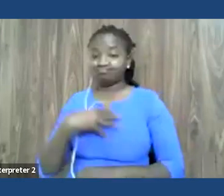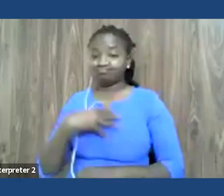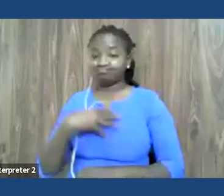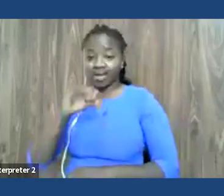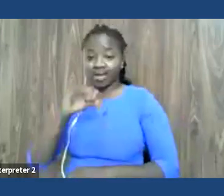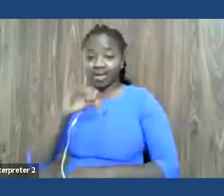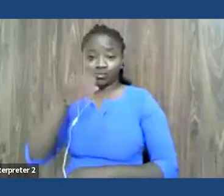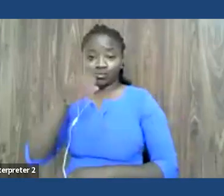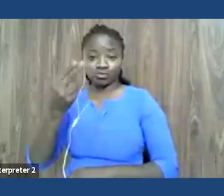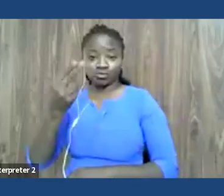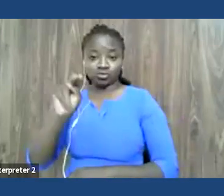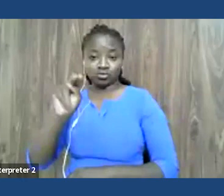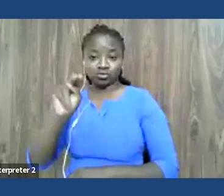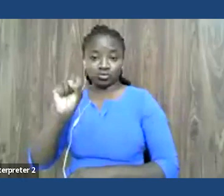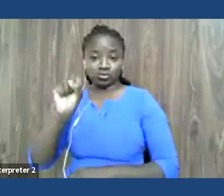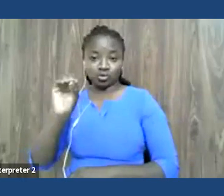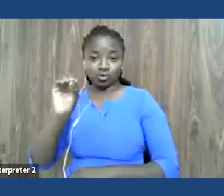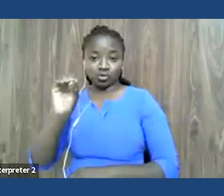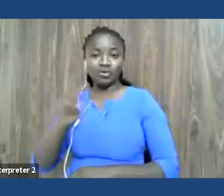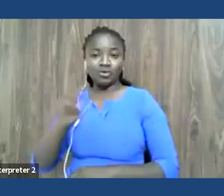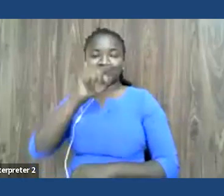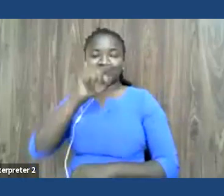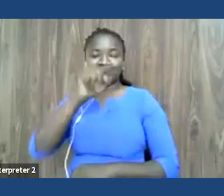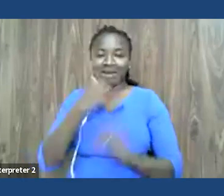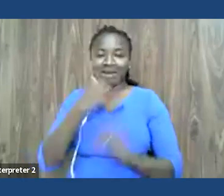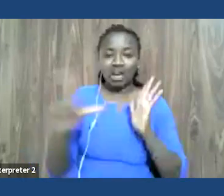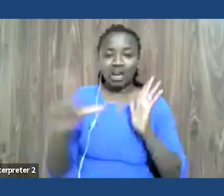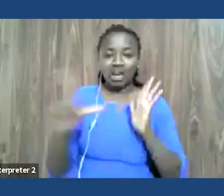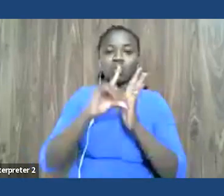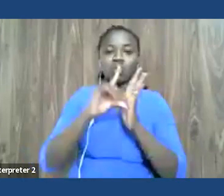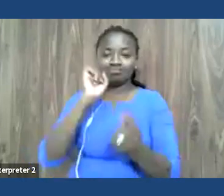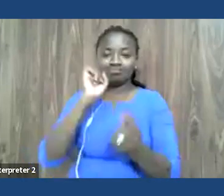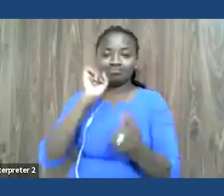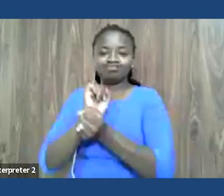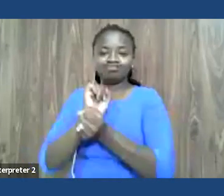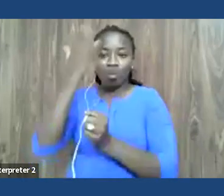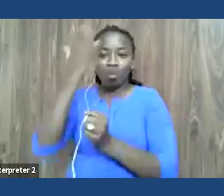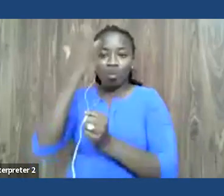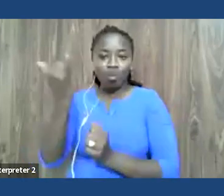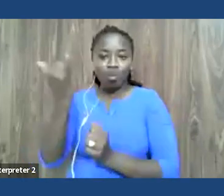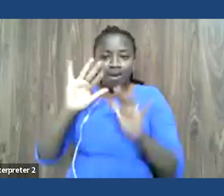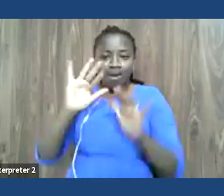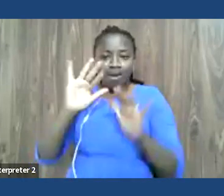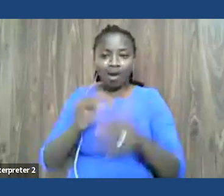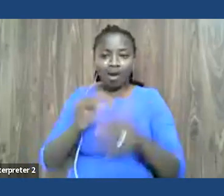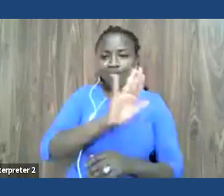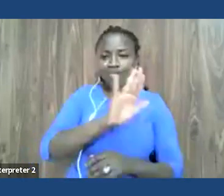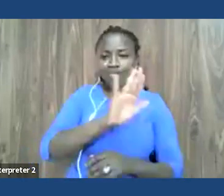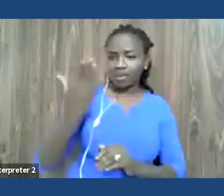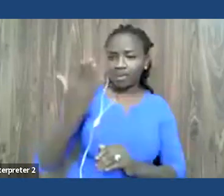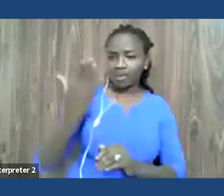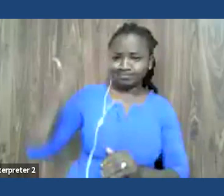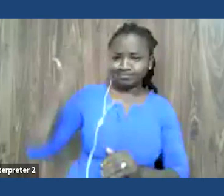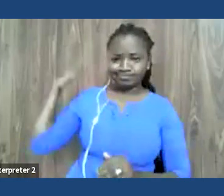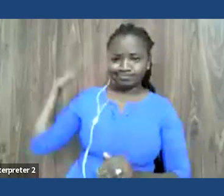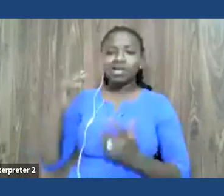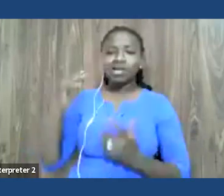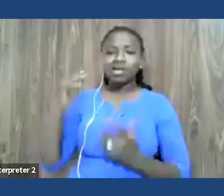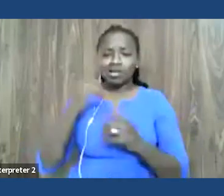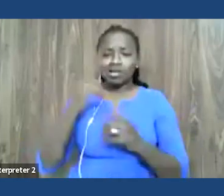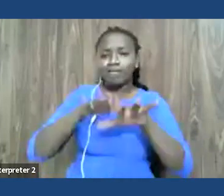claim that arose from the way they were marketing drugs and the payment and kickbacks to physicians